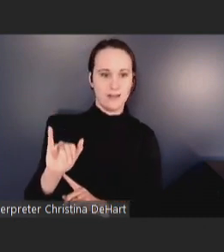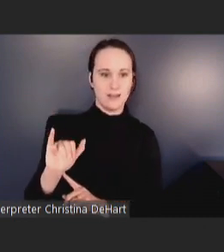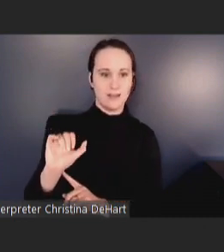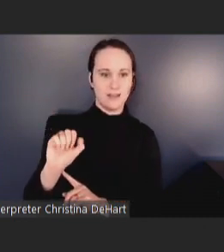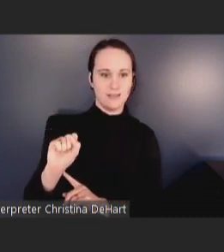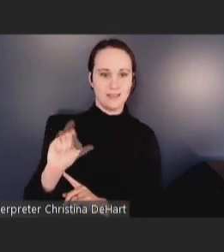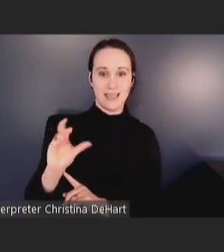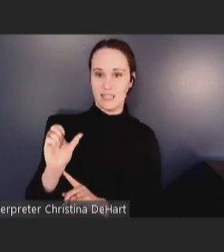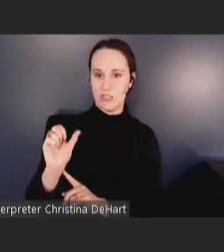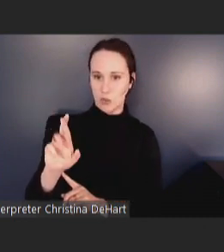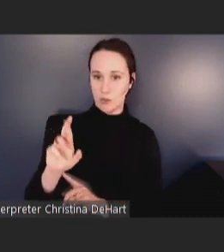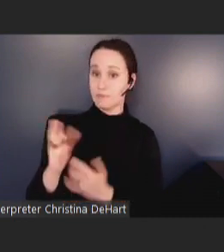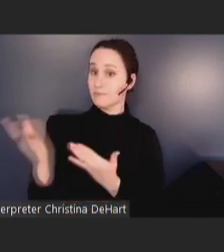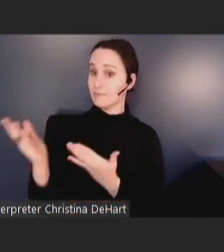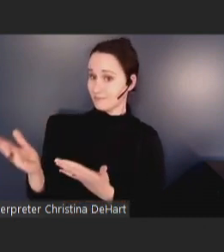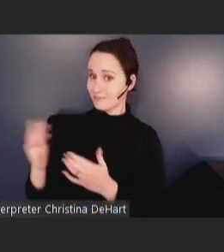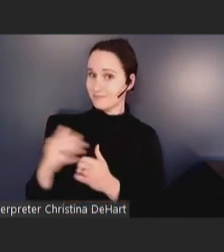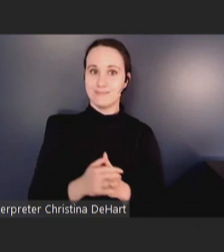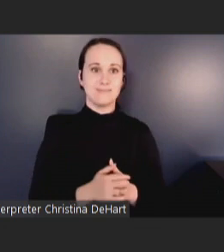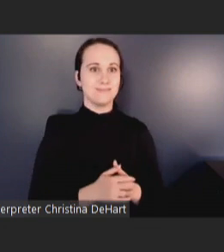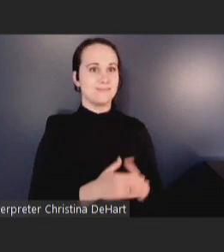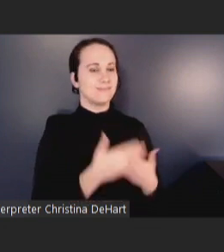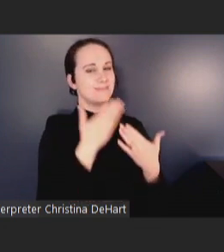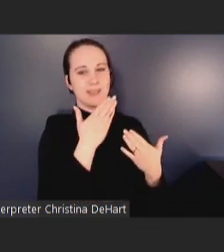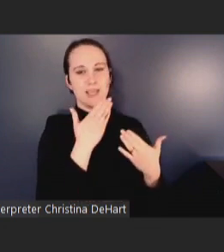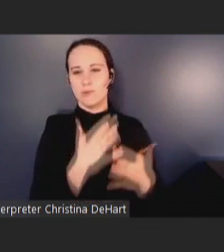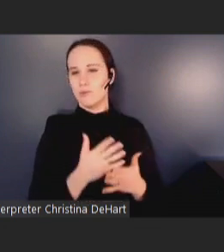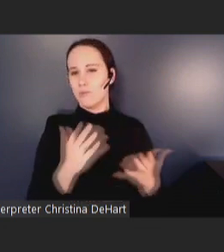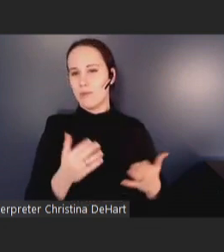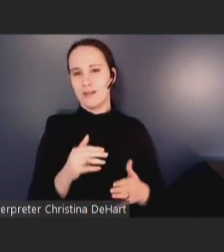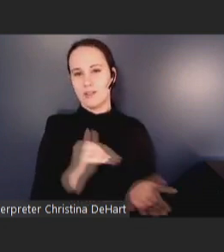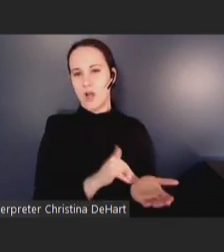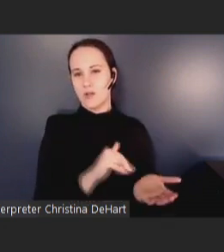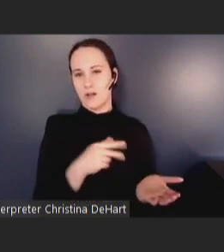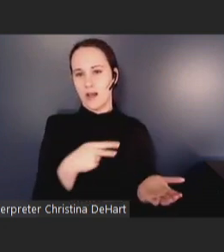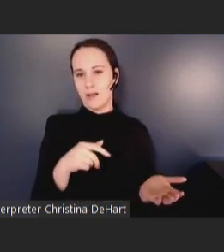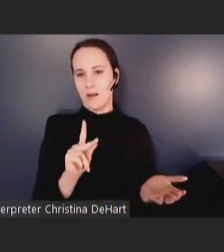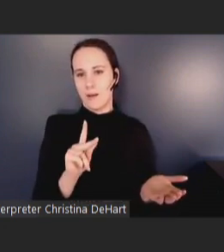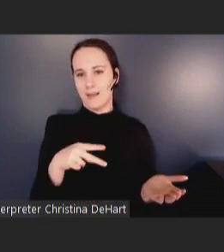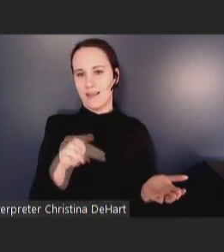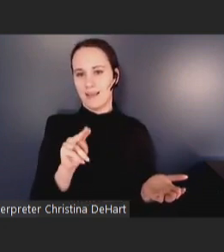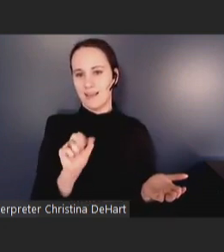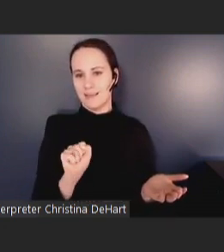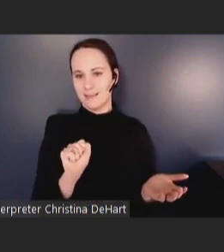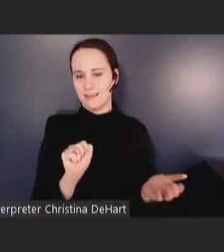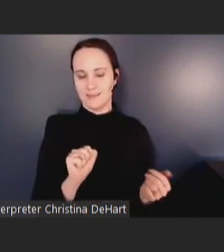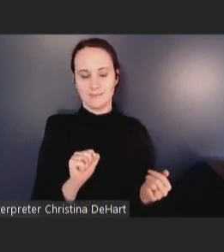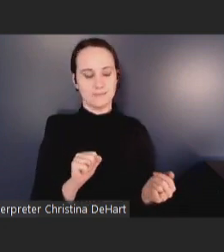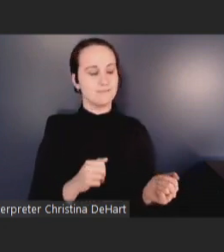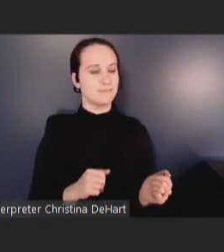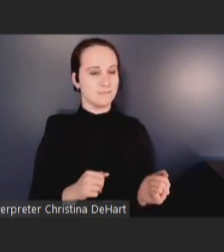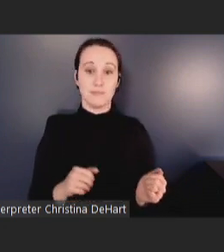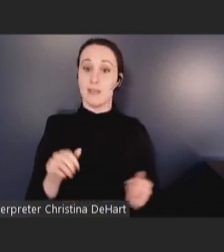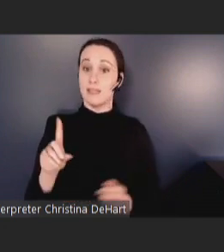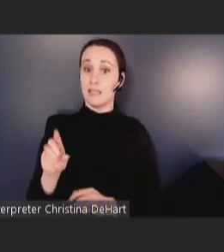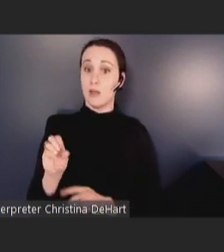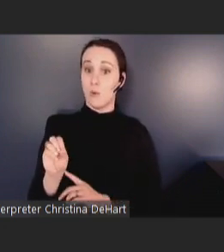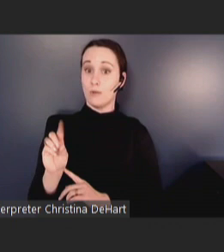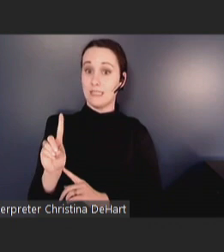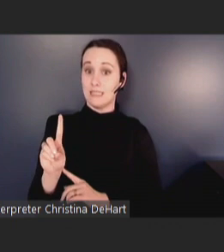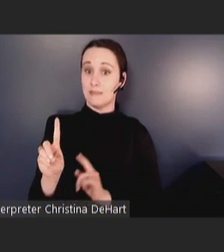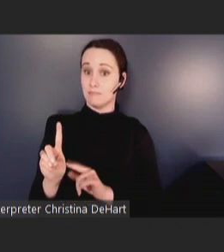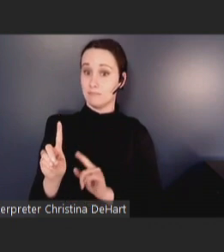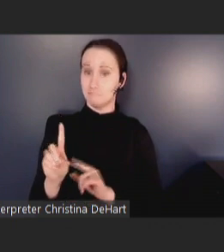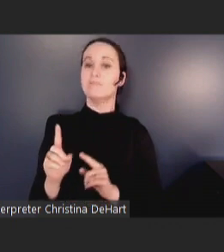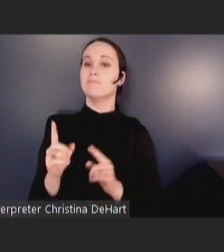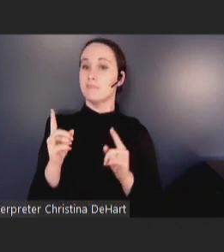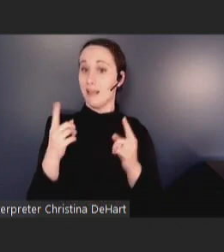John Iskander: Thank you very much, Dr. Hopkins. DOD has effectively concluded its